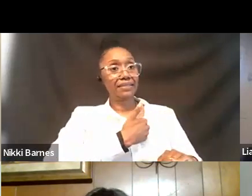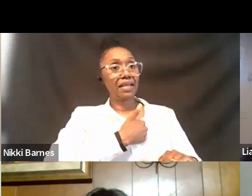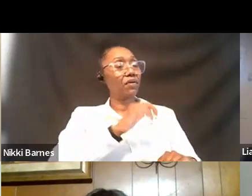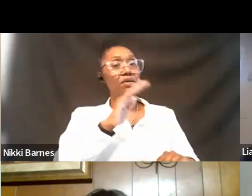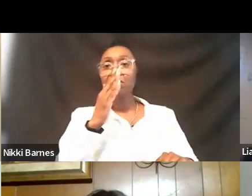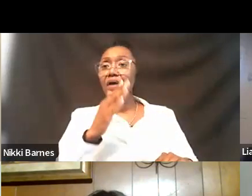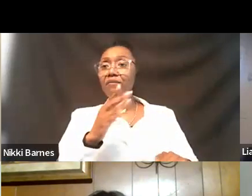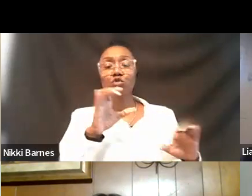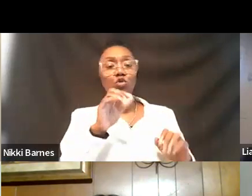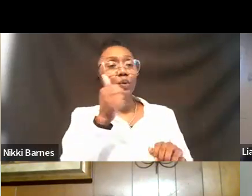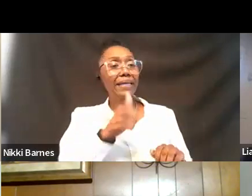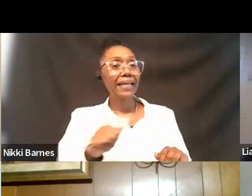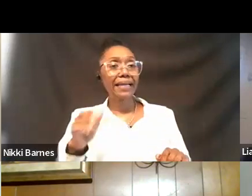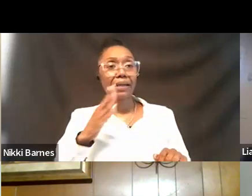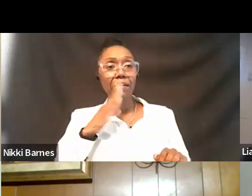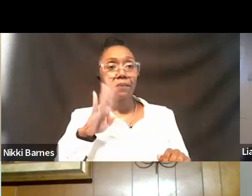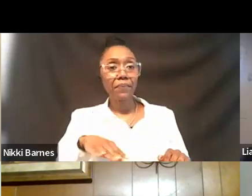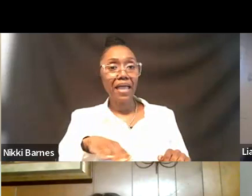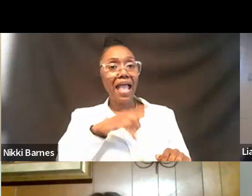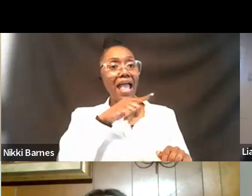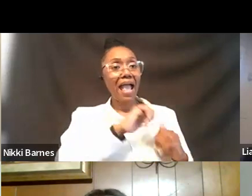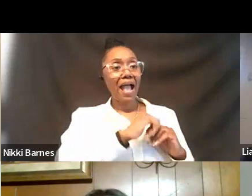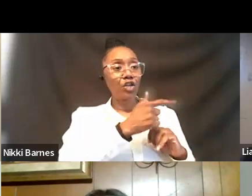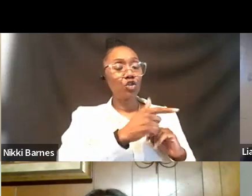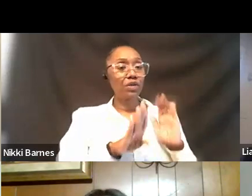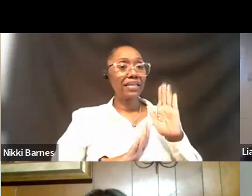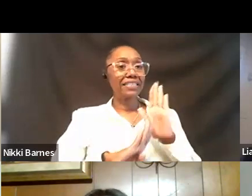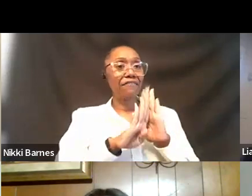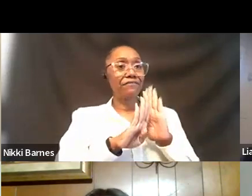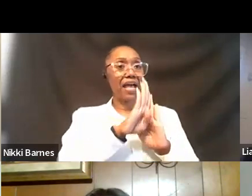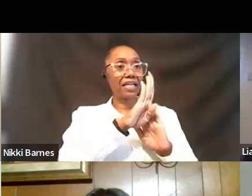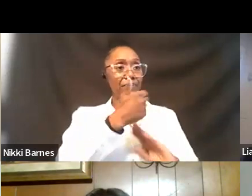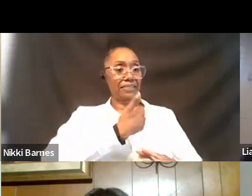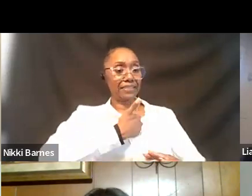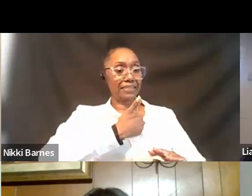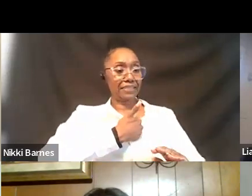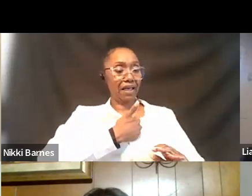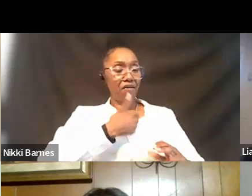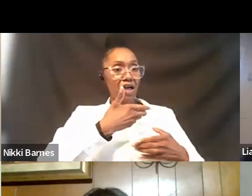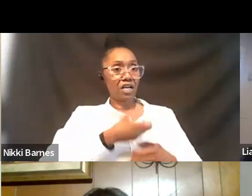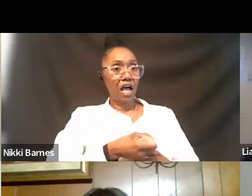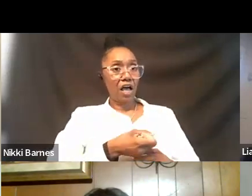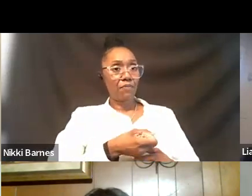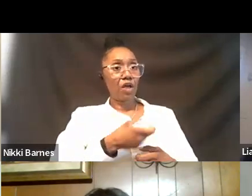And how to gain self confidence and to say that we are a family. If you need help, we got you.